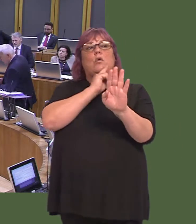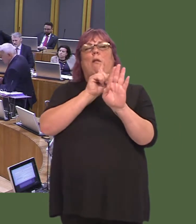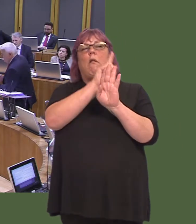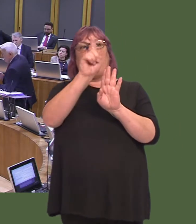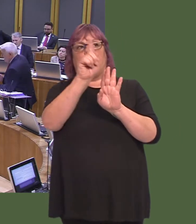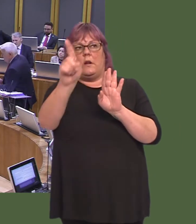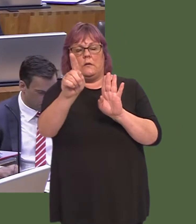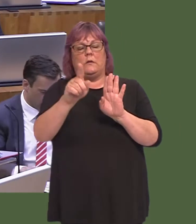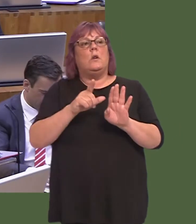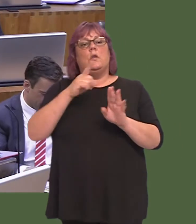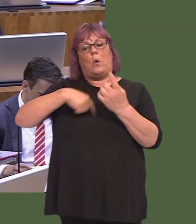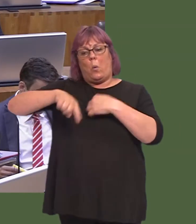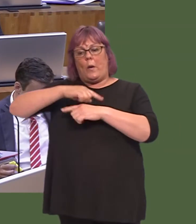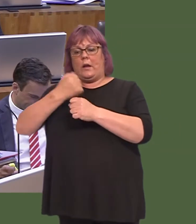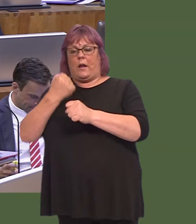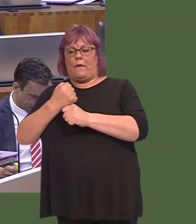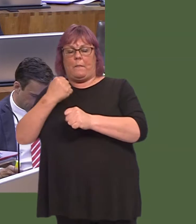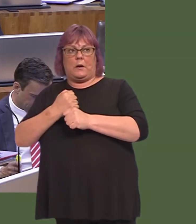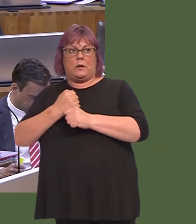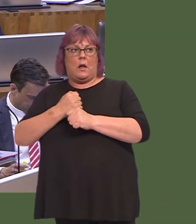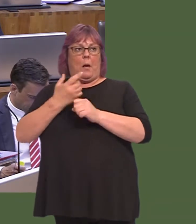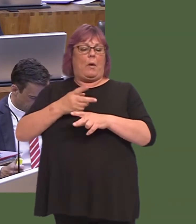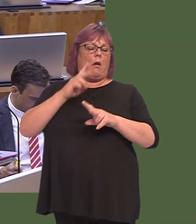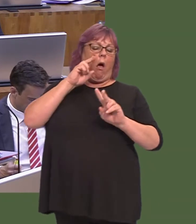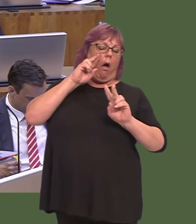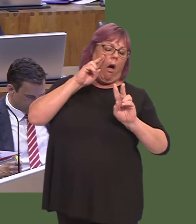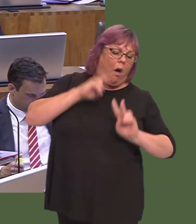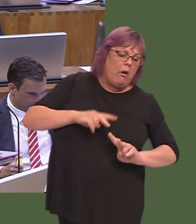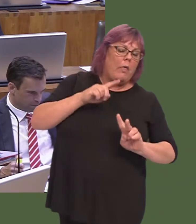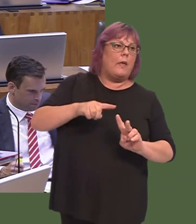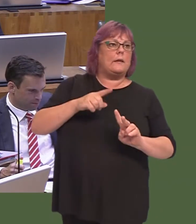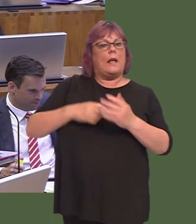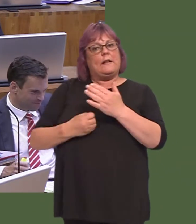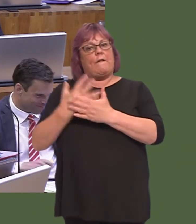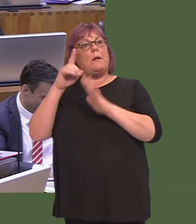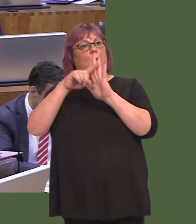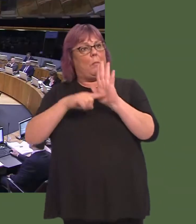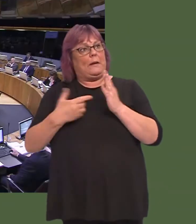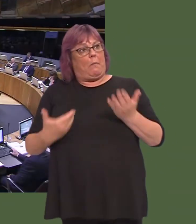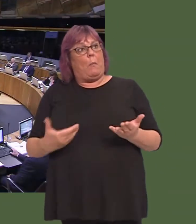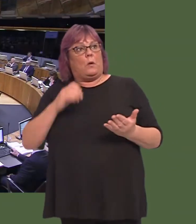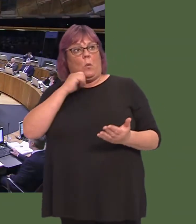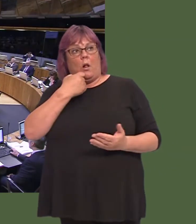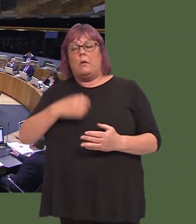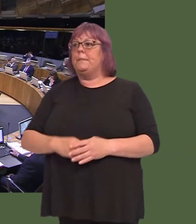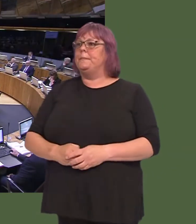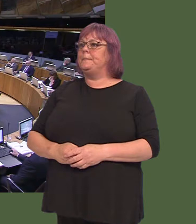beforehand, and this is something that we, as Government, have foreseen and I know that this is something that the Minister is considering and developing at present.